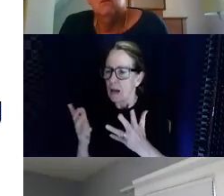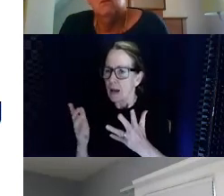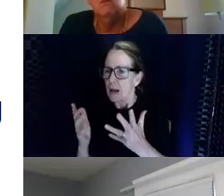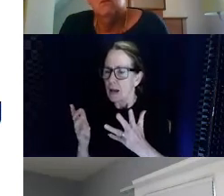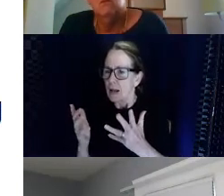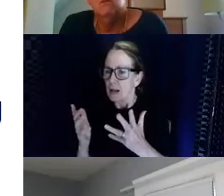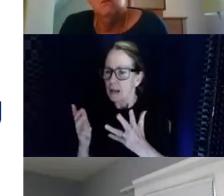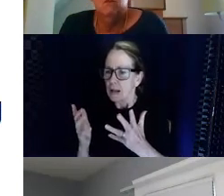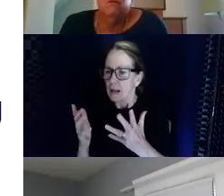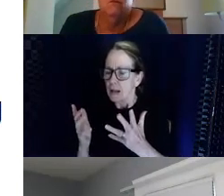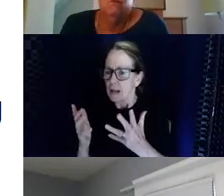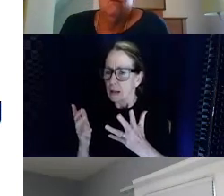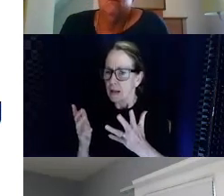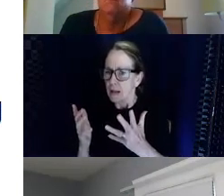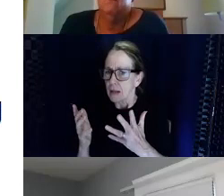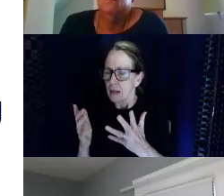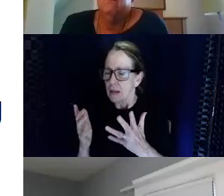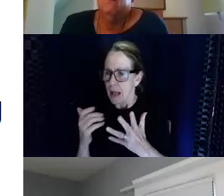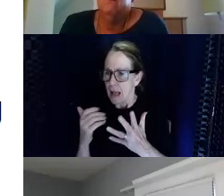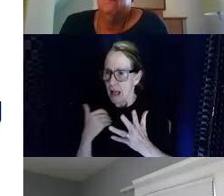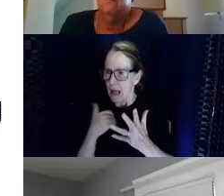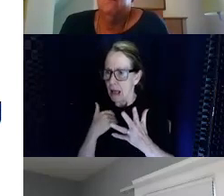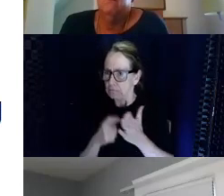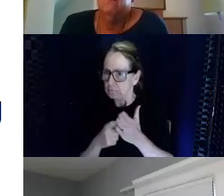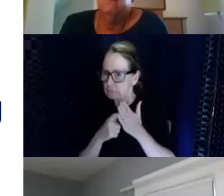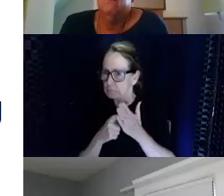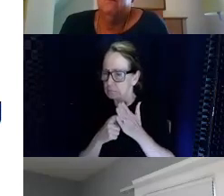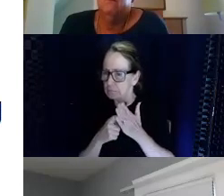OR ARE THEY SUPPOSED TO BE UPLOADED TO THE SECRETARY OF STATE'S WEBSITE, JUST LIKE THE MEETING MINUTES?